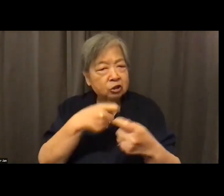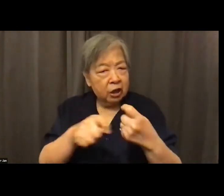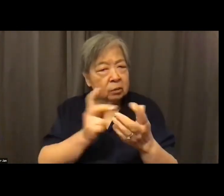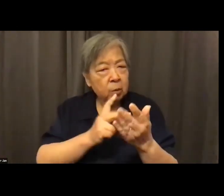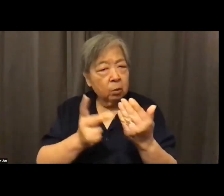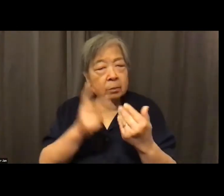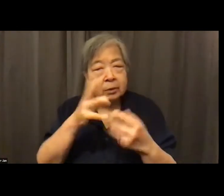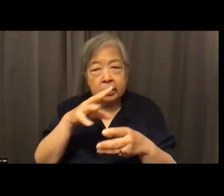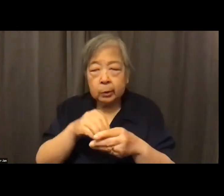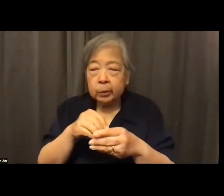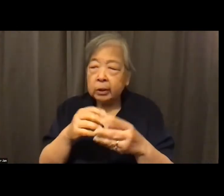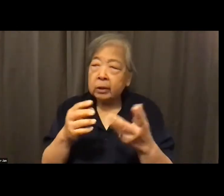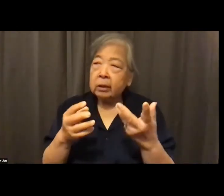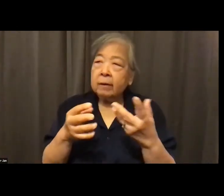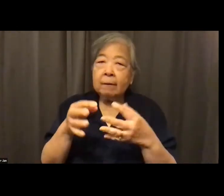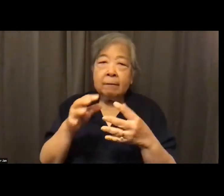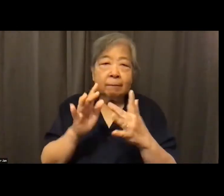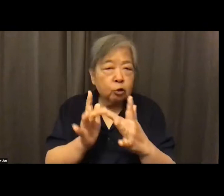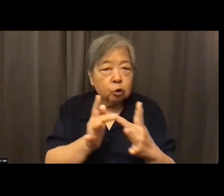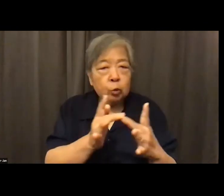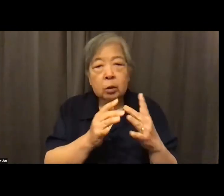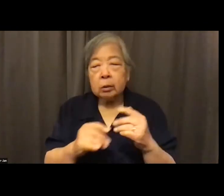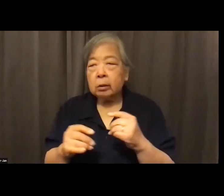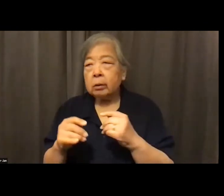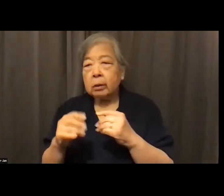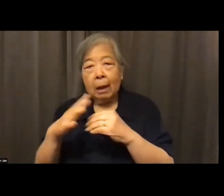systems, online forums, downloadable documents.